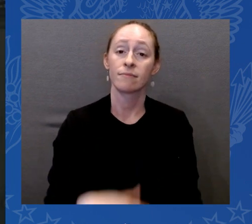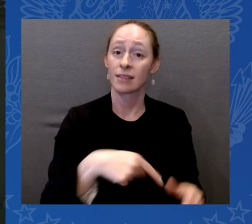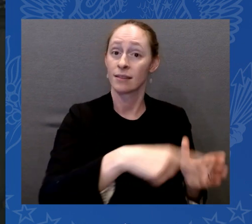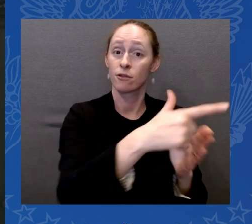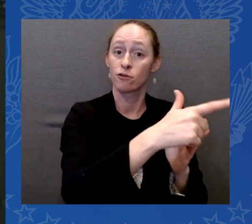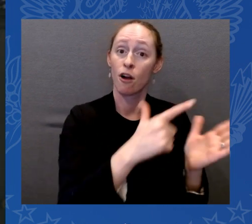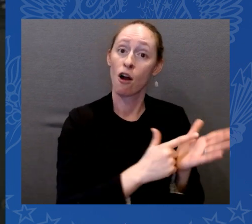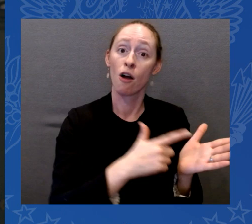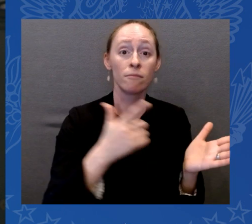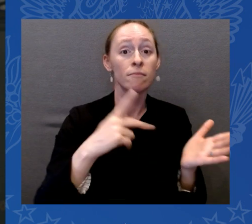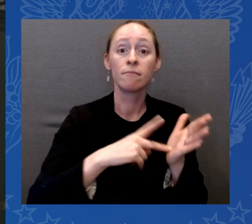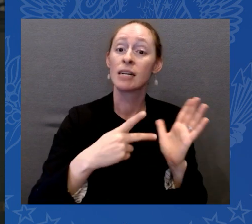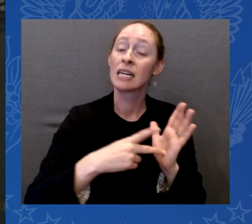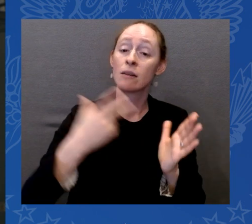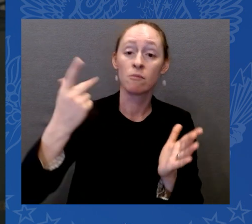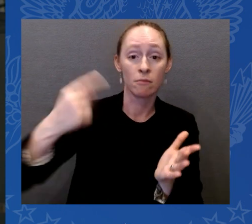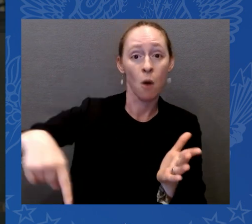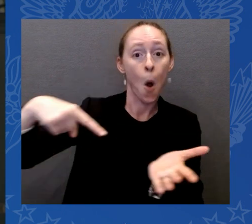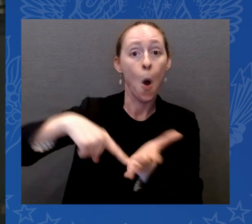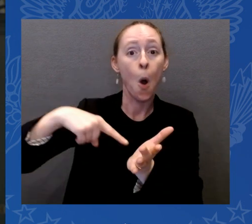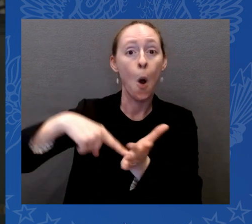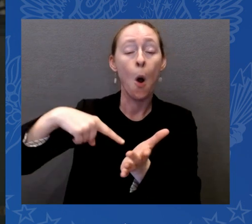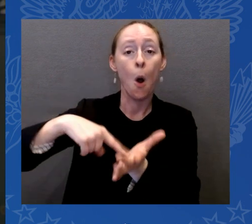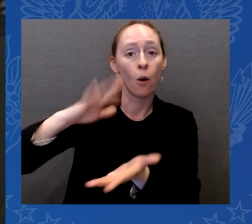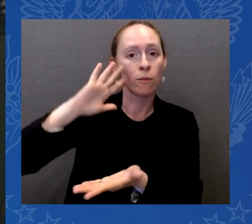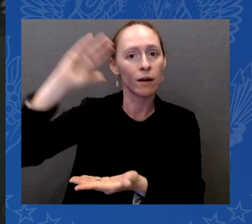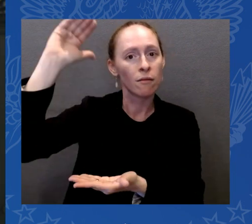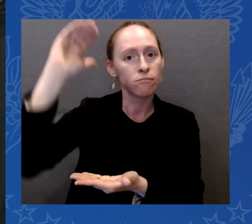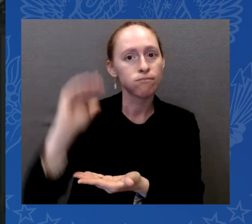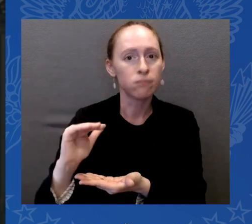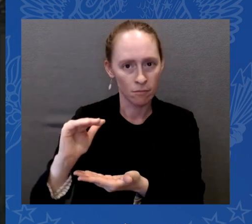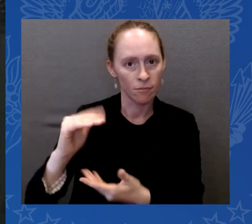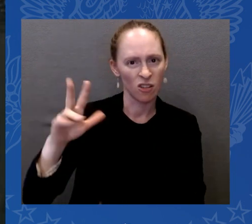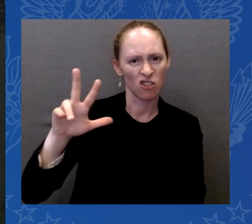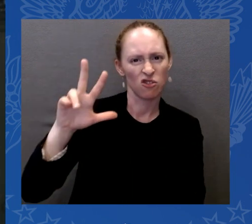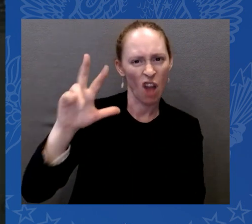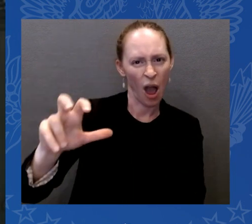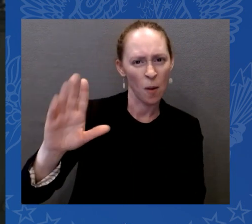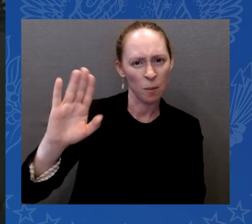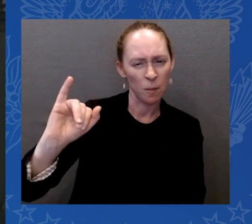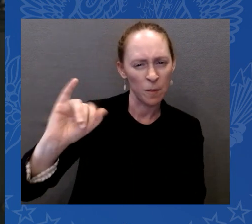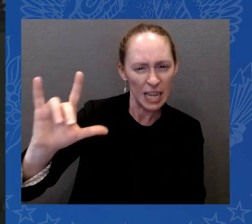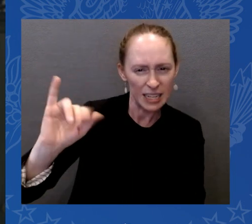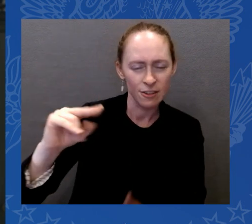over the next decade -- because it's going to cha- -- pay less for prescription drugs.